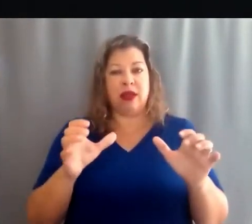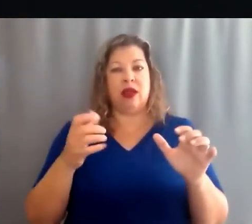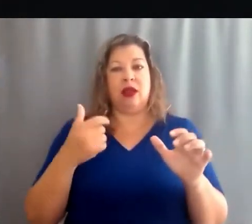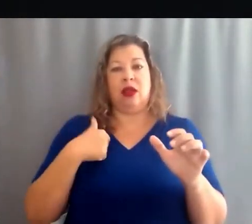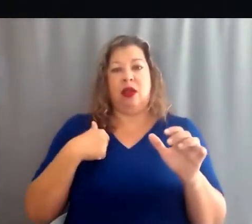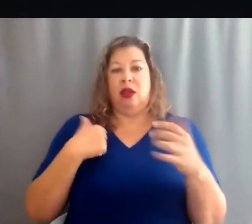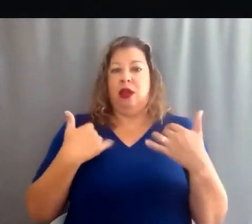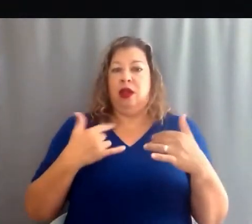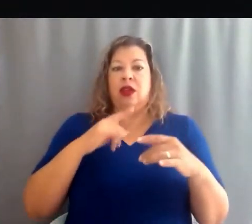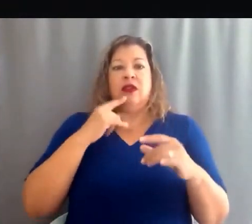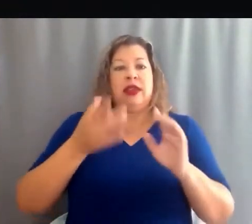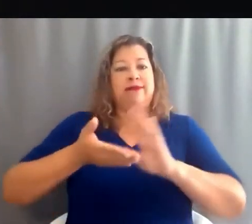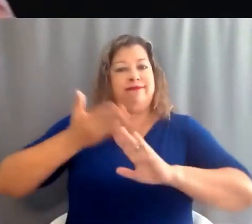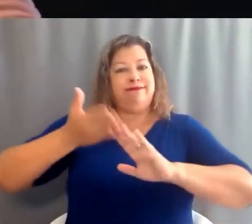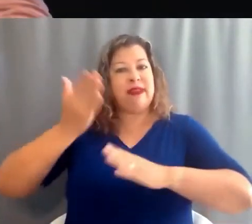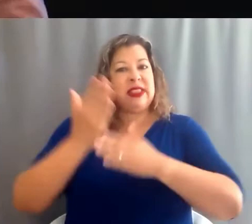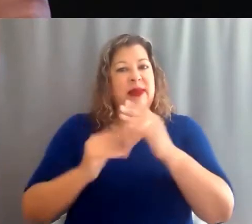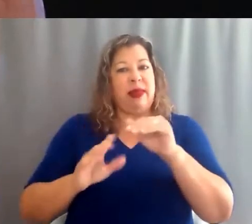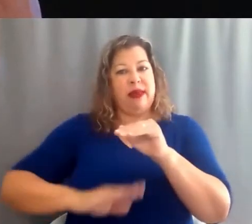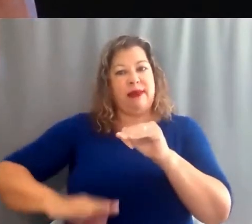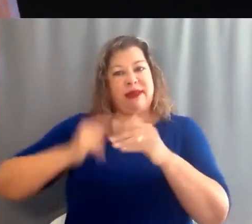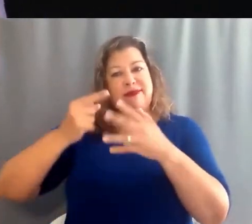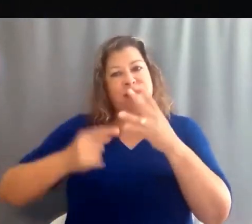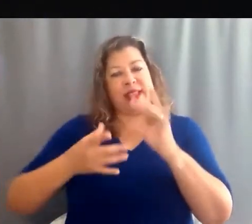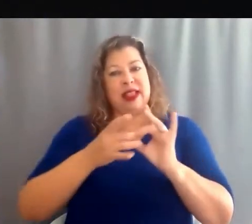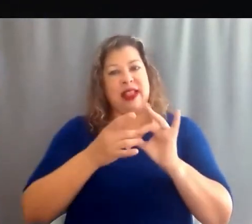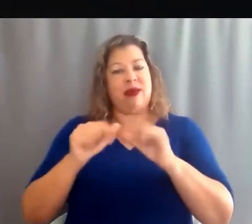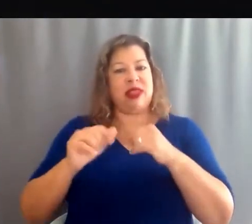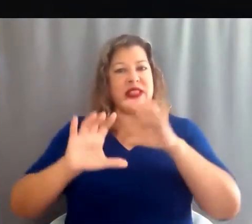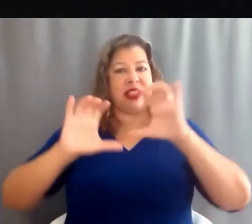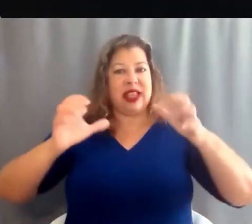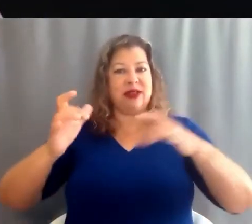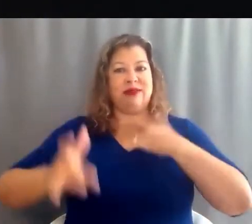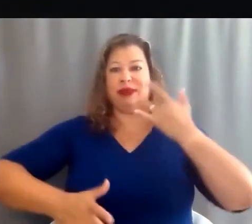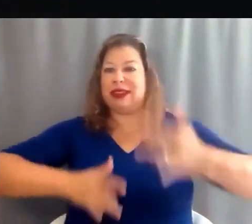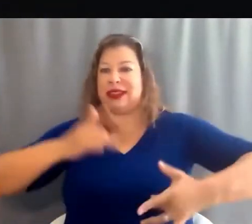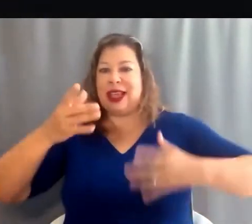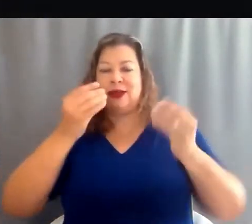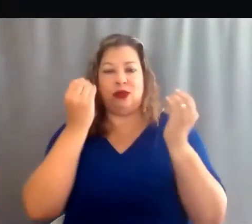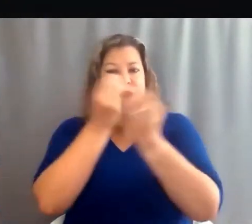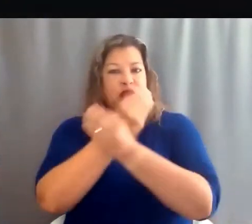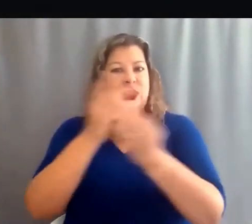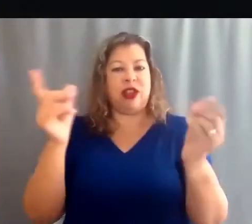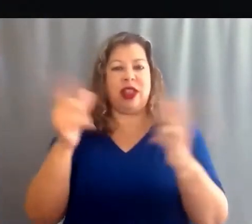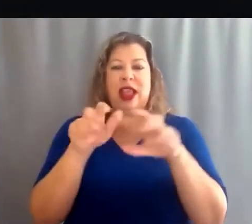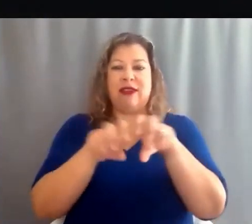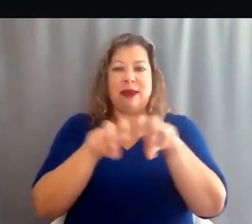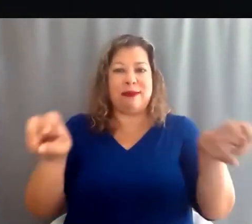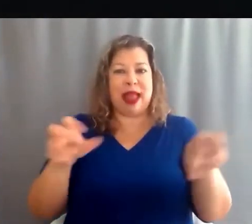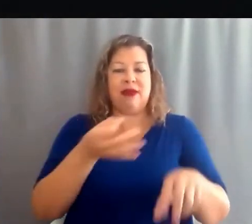I'll run through some of the elements of this classroom, and then we're gonna have a panel of